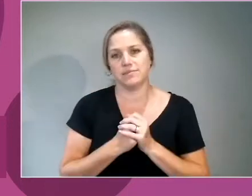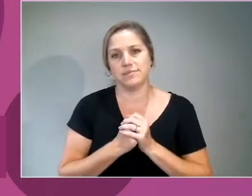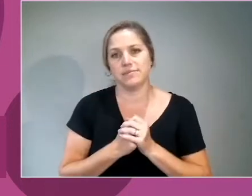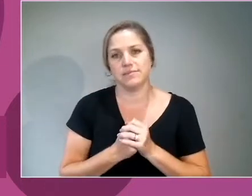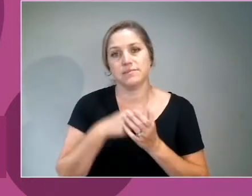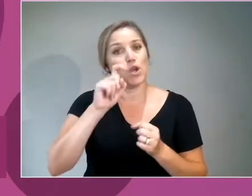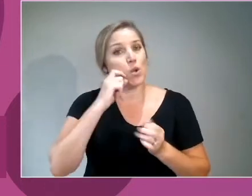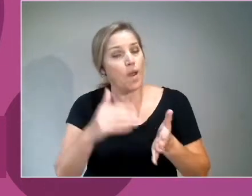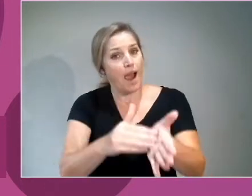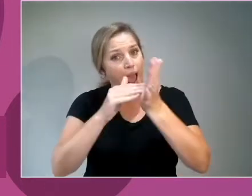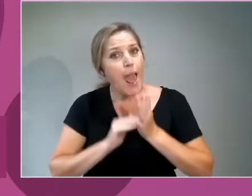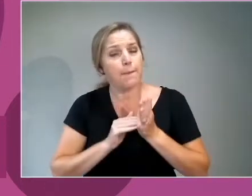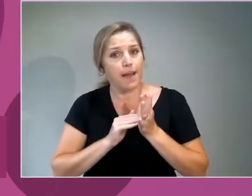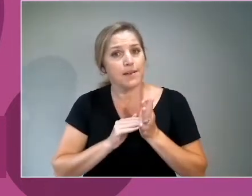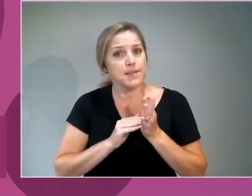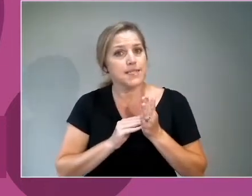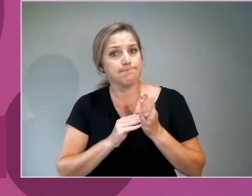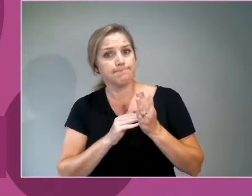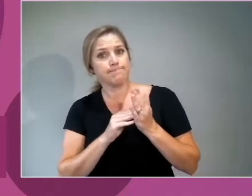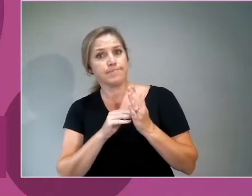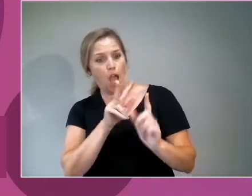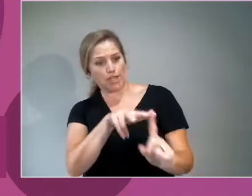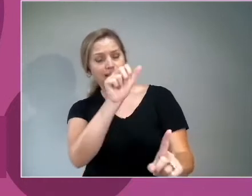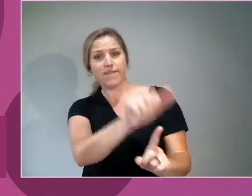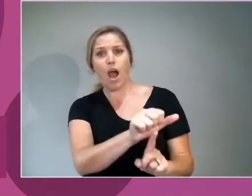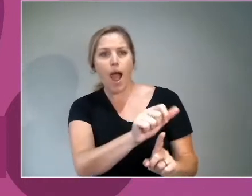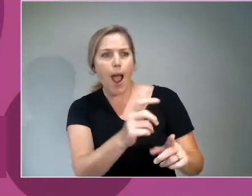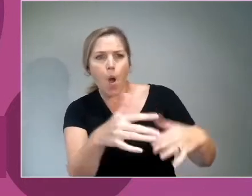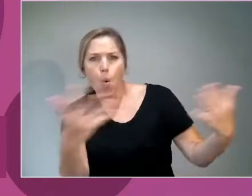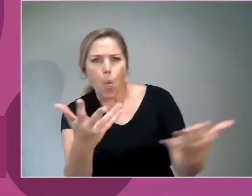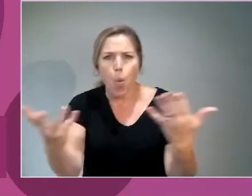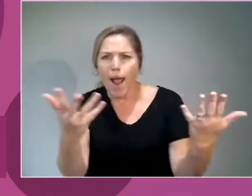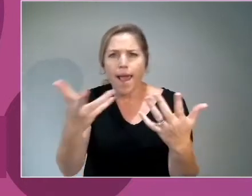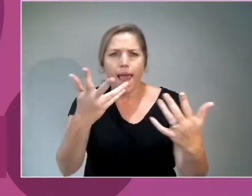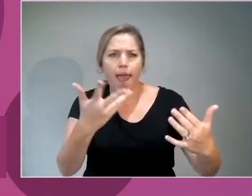identify not only the obstacles we now face, but also the opportunities that lie ahead.